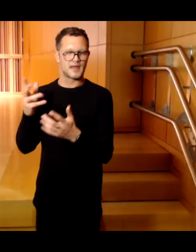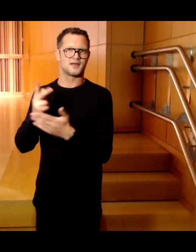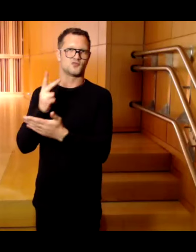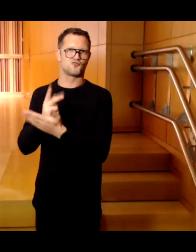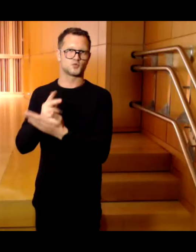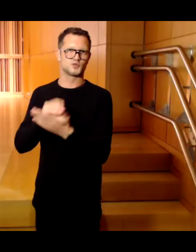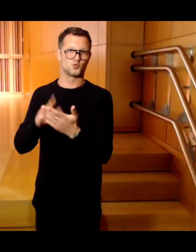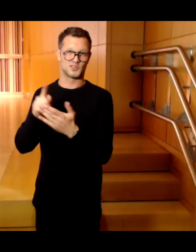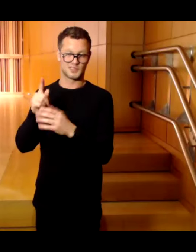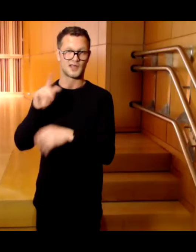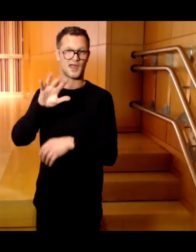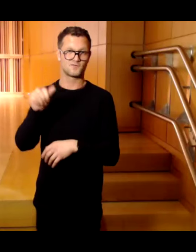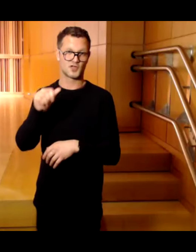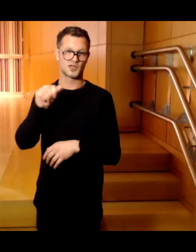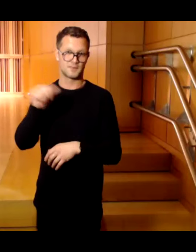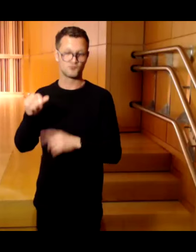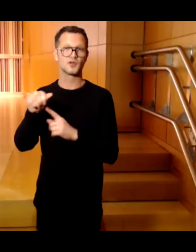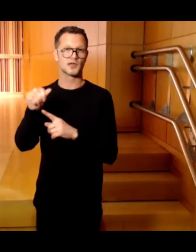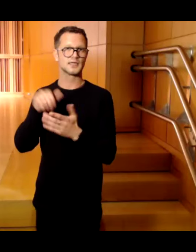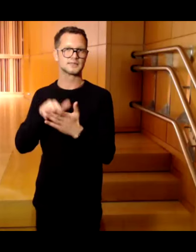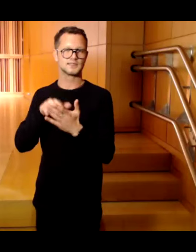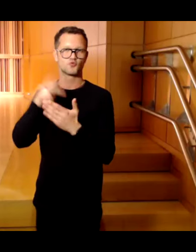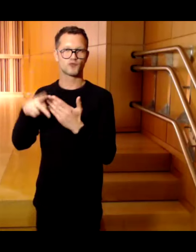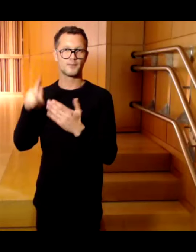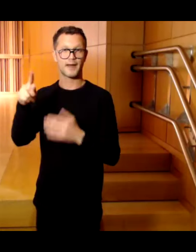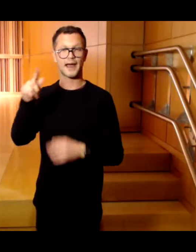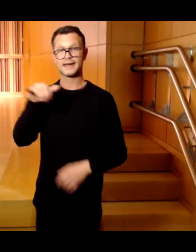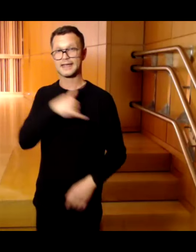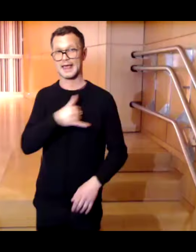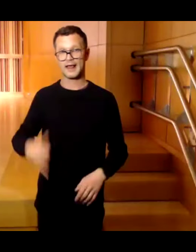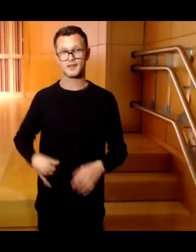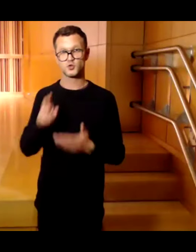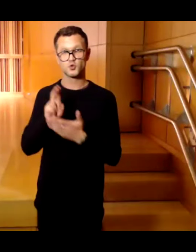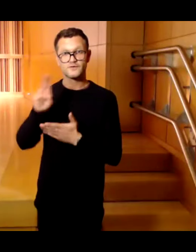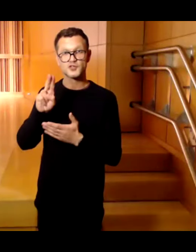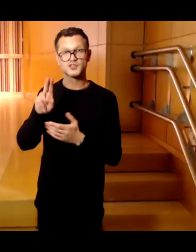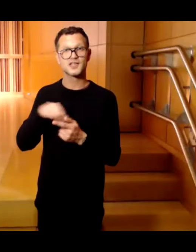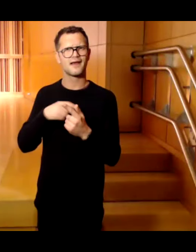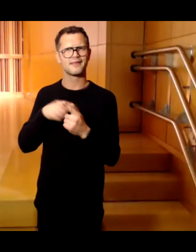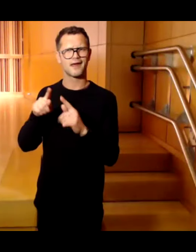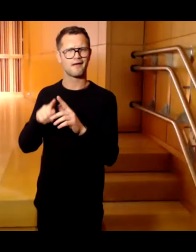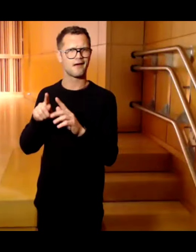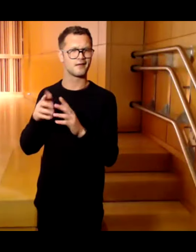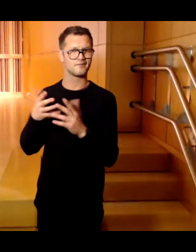at Yale University. A number of whom, unsurprisingly, have gone on to illustrious careers.